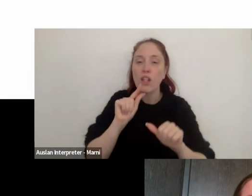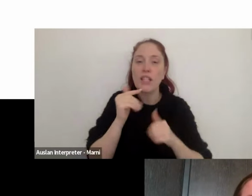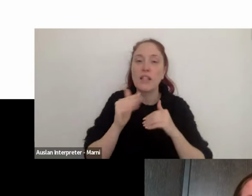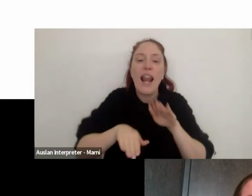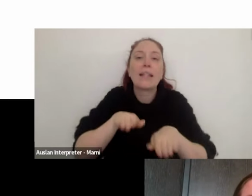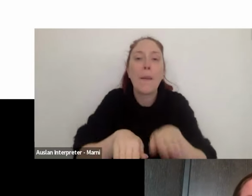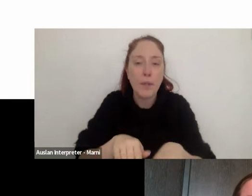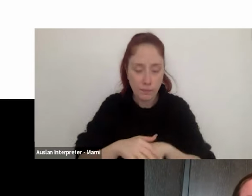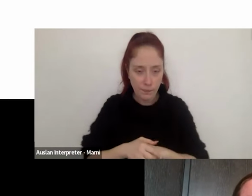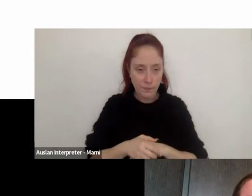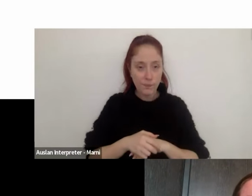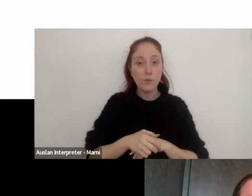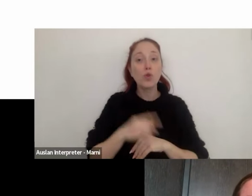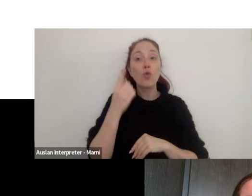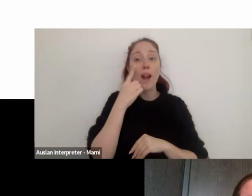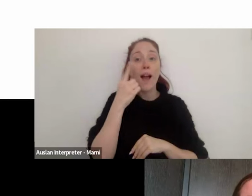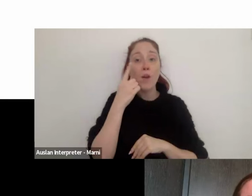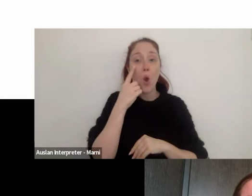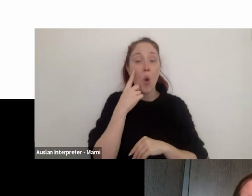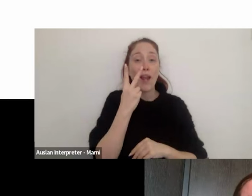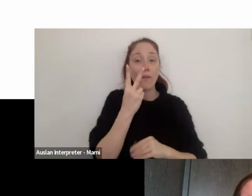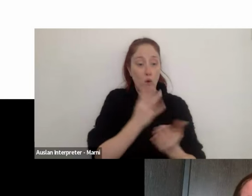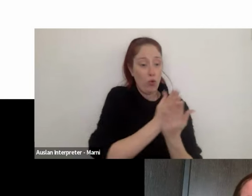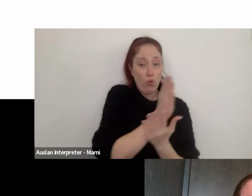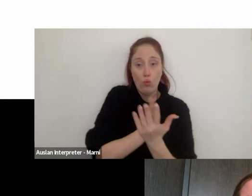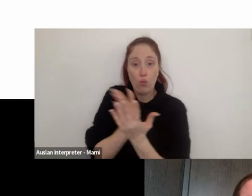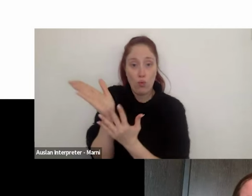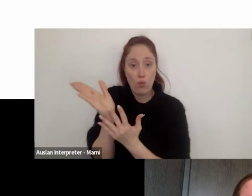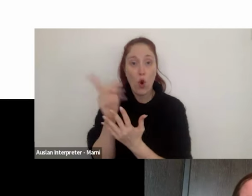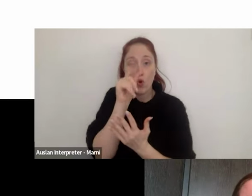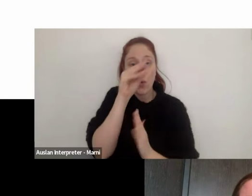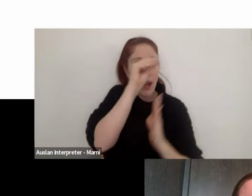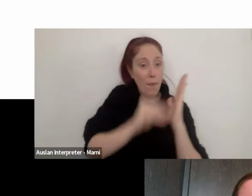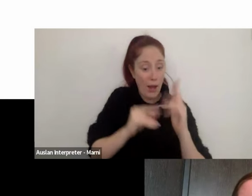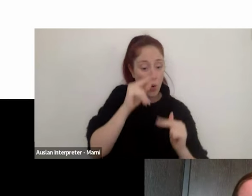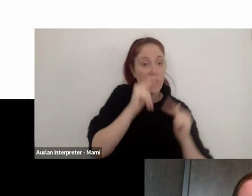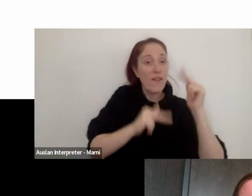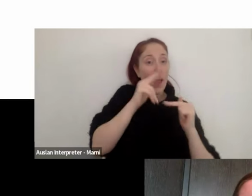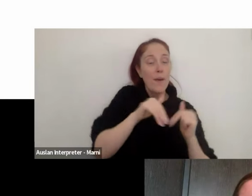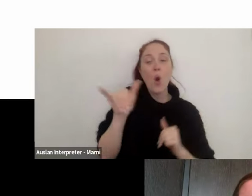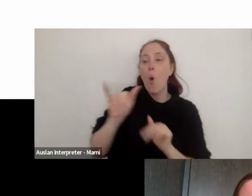There are two streams of investment that you can apply to. Development and delivery. There